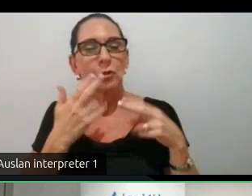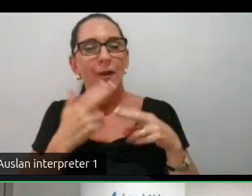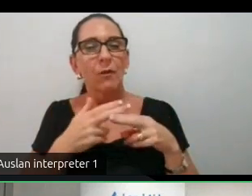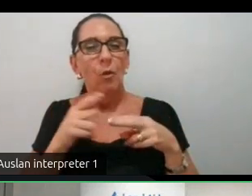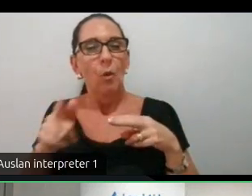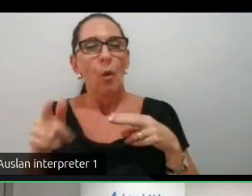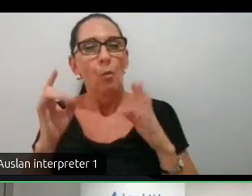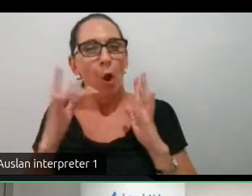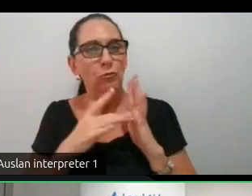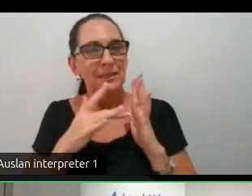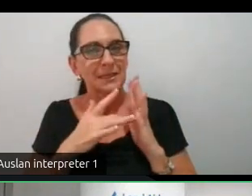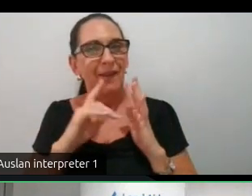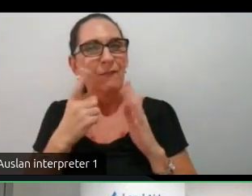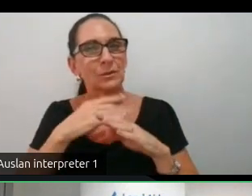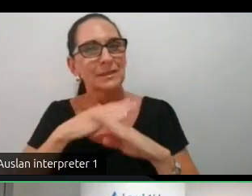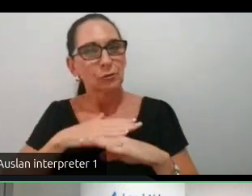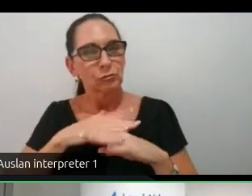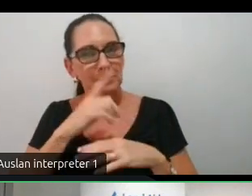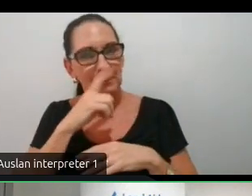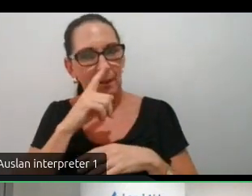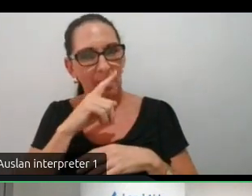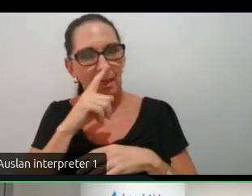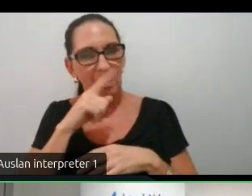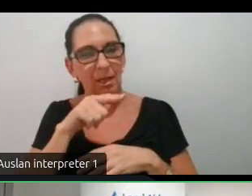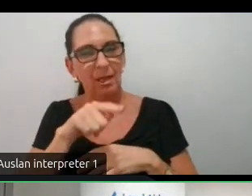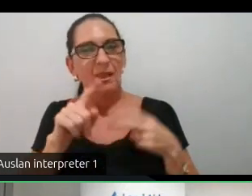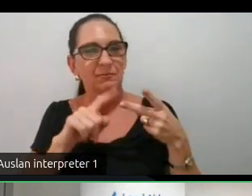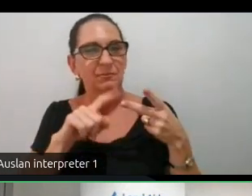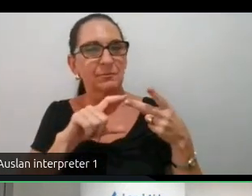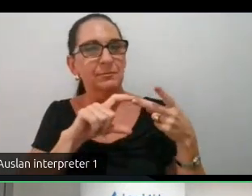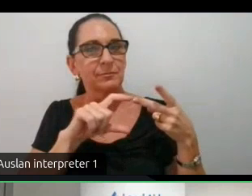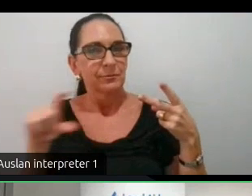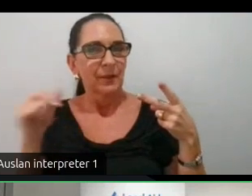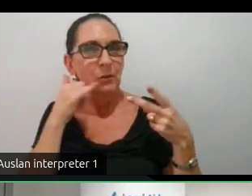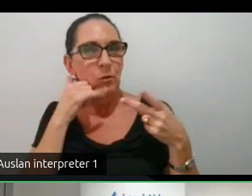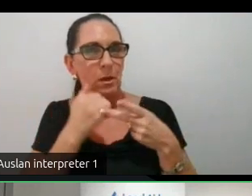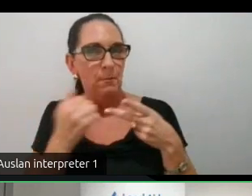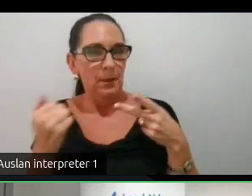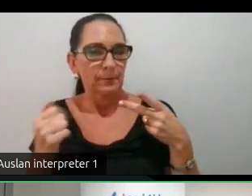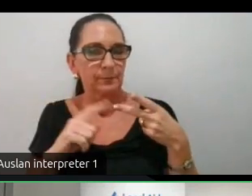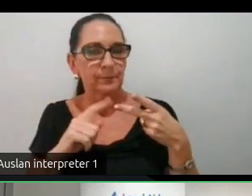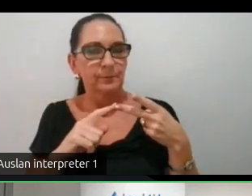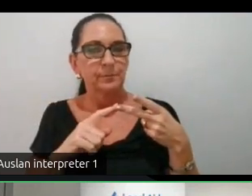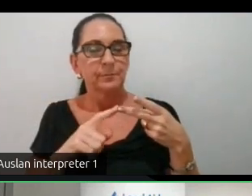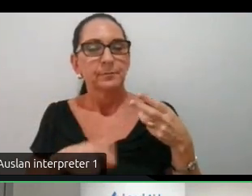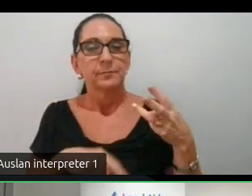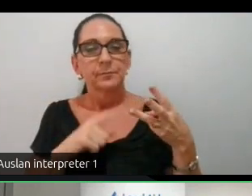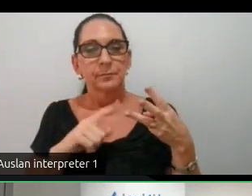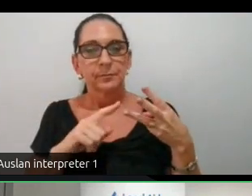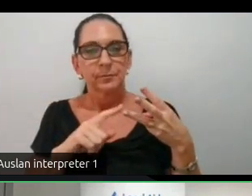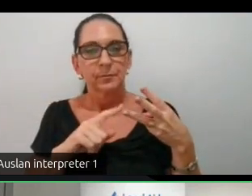We have a priority phone line for First Nations people. So that's the 1300 650 143 number there